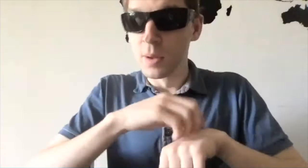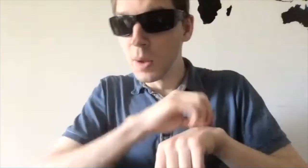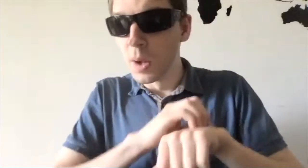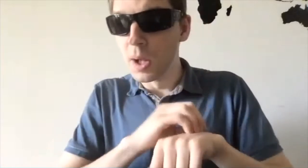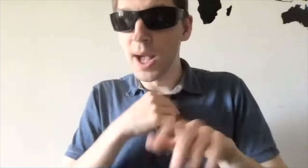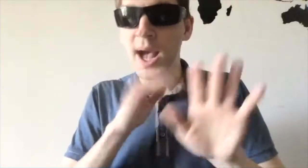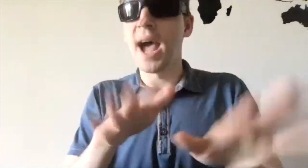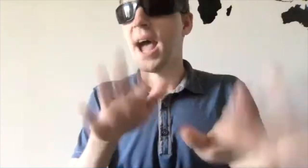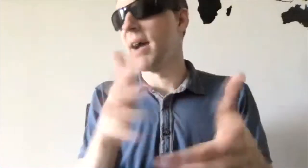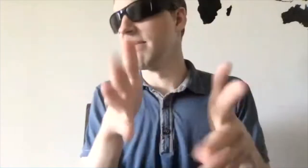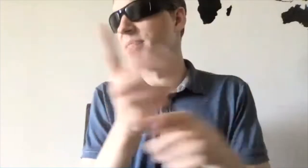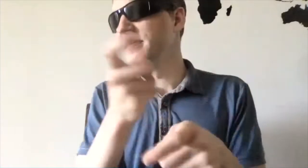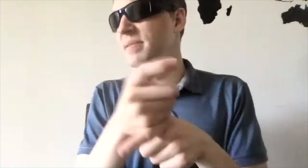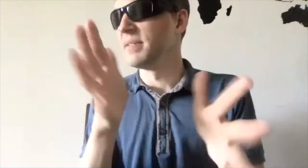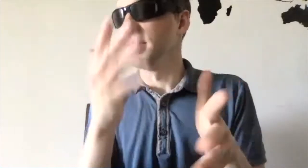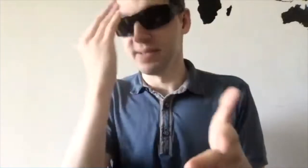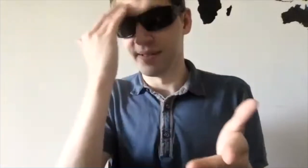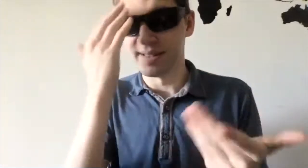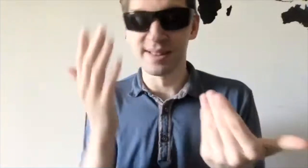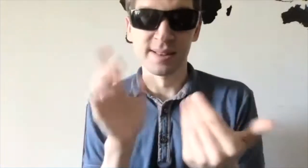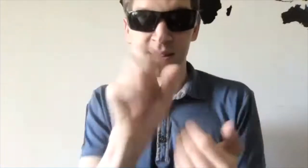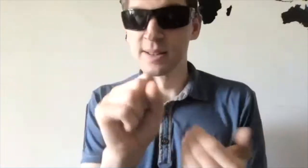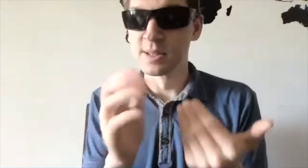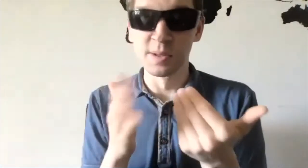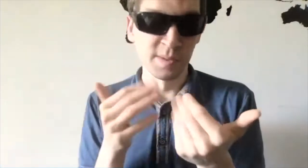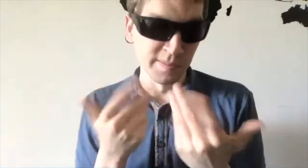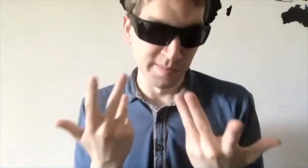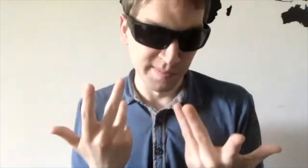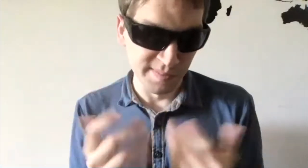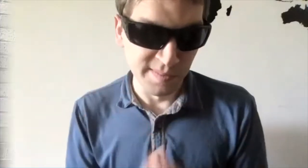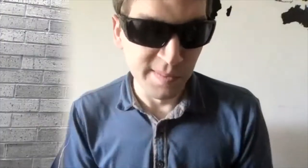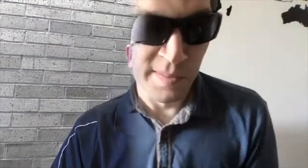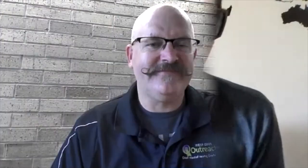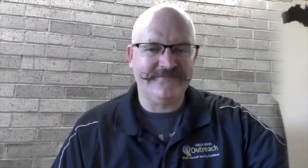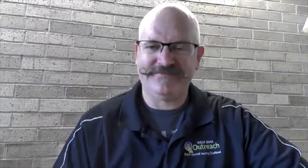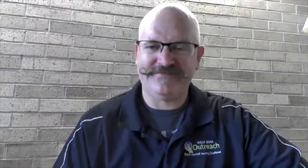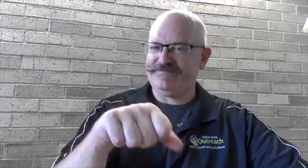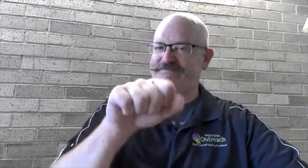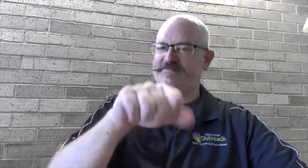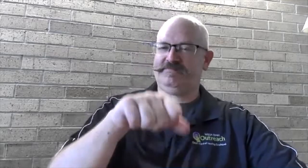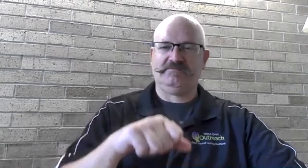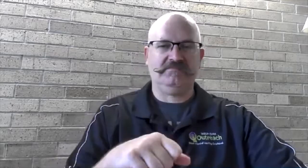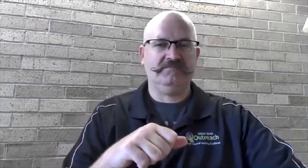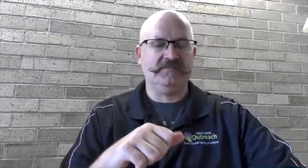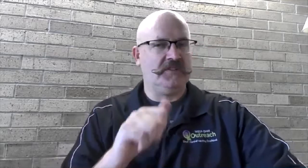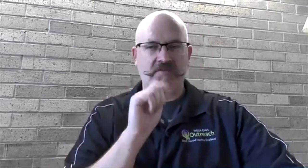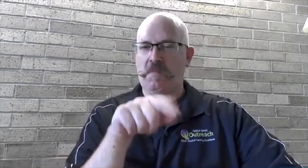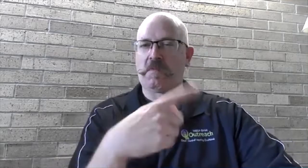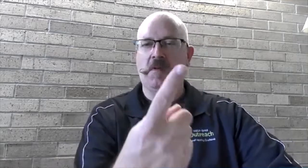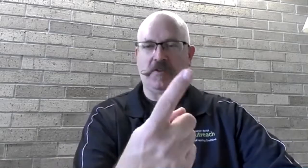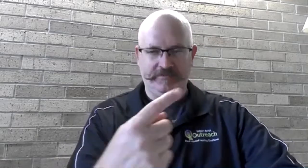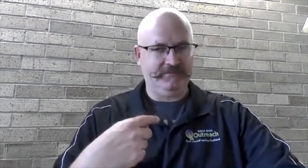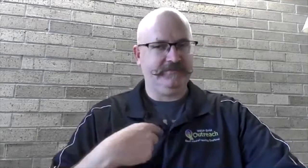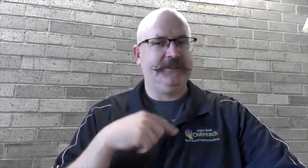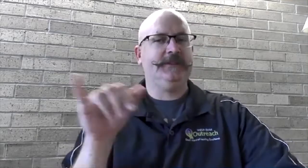That gives me and it's given to me through feedback physical touch or a pat or a tap.